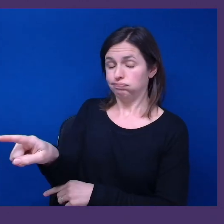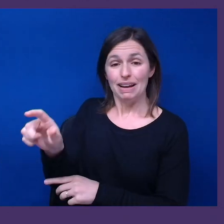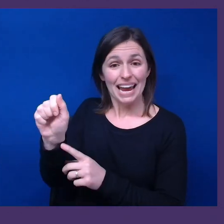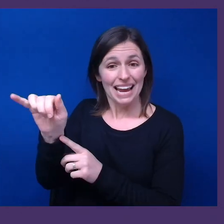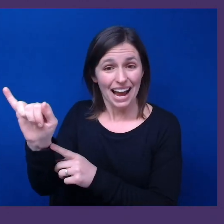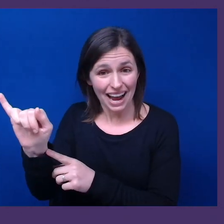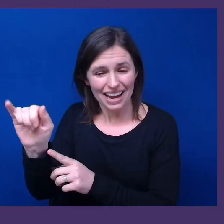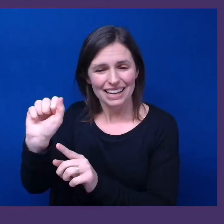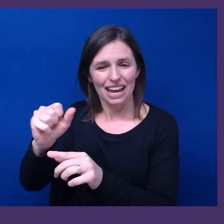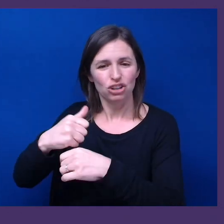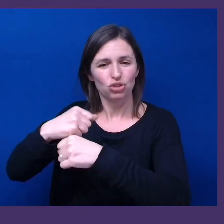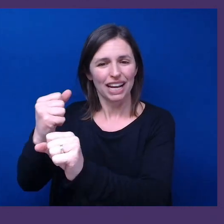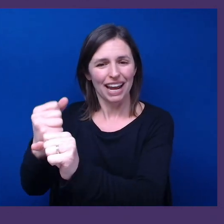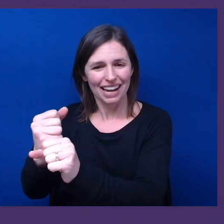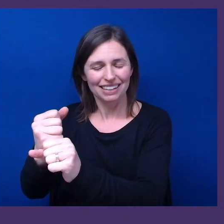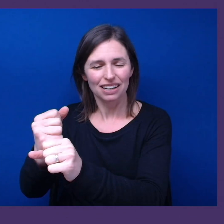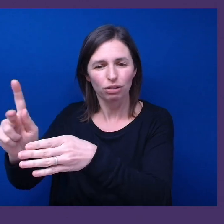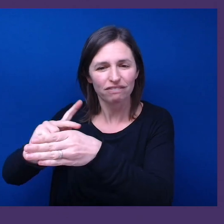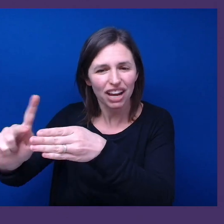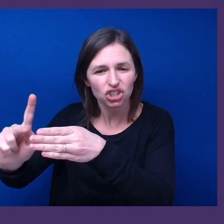to be productive in the workplace.